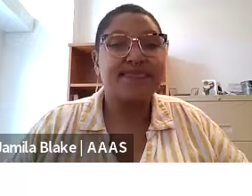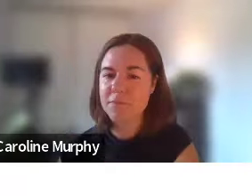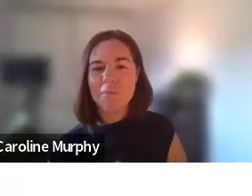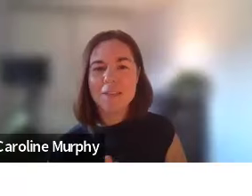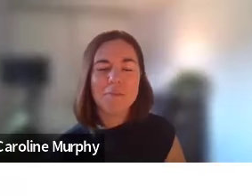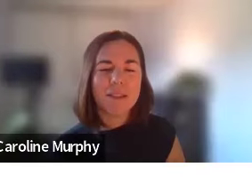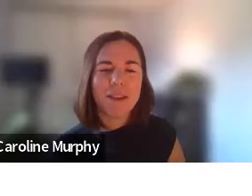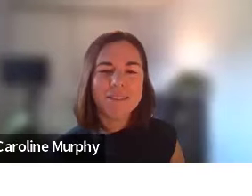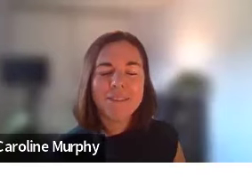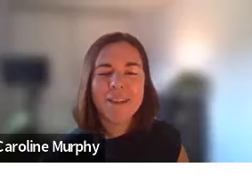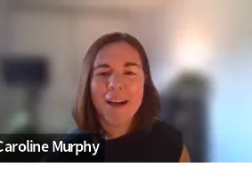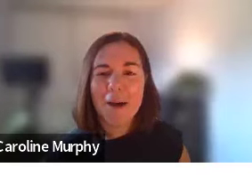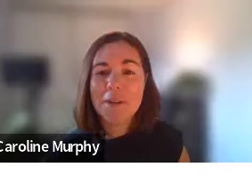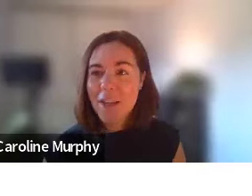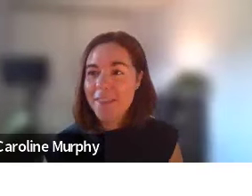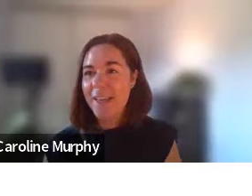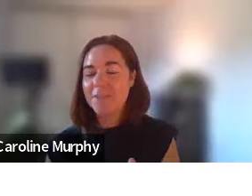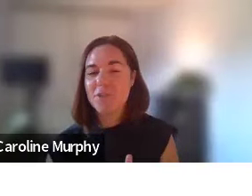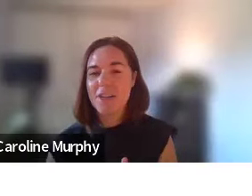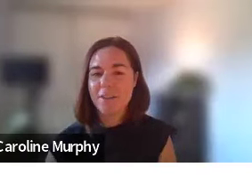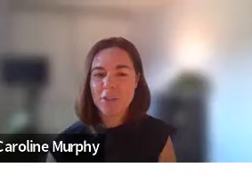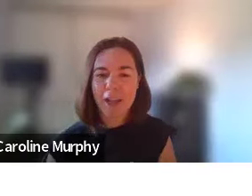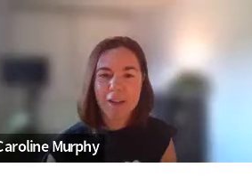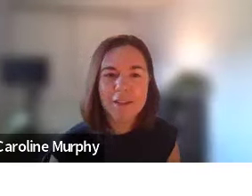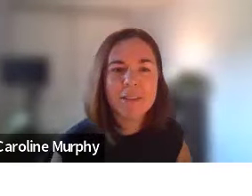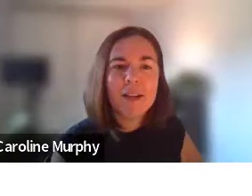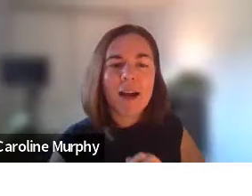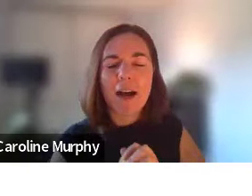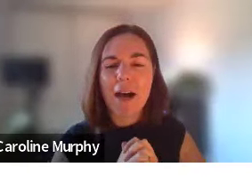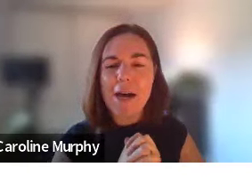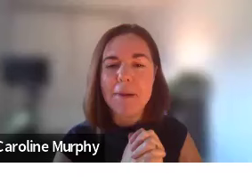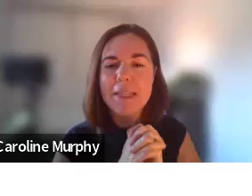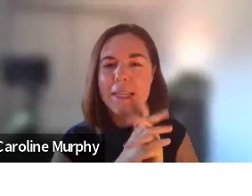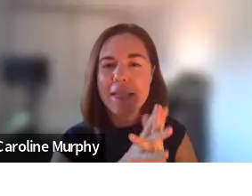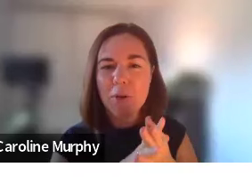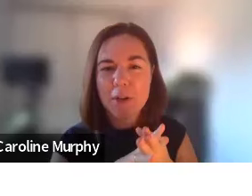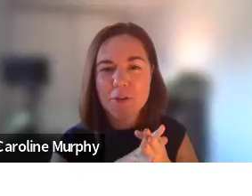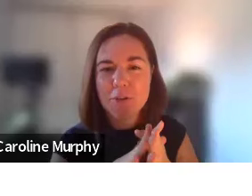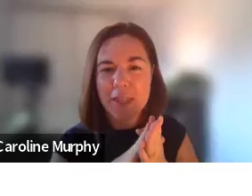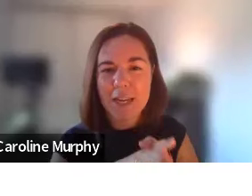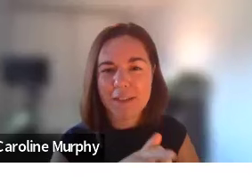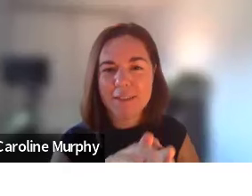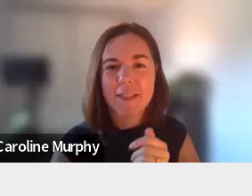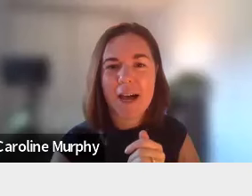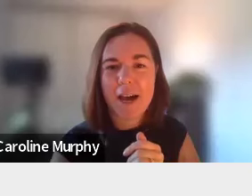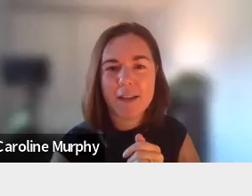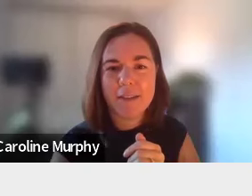Awesome! Thanks, Jamila. I appreciate your introduction. Next slide.